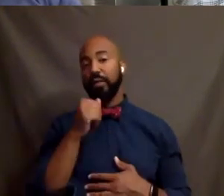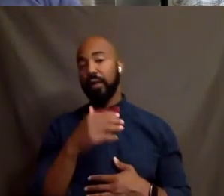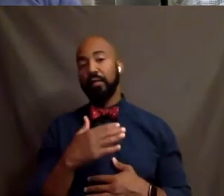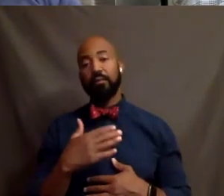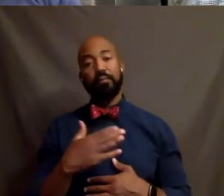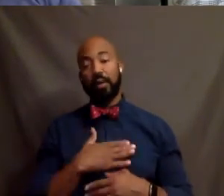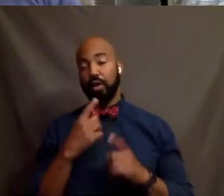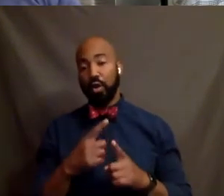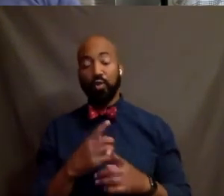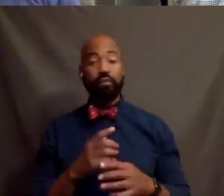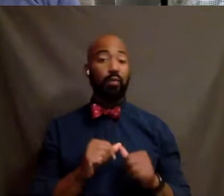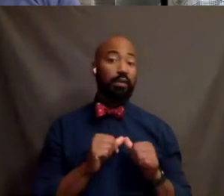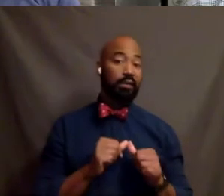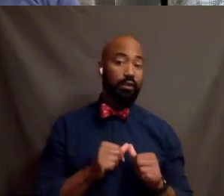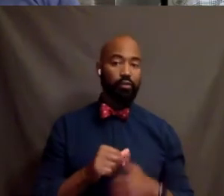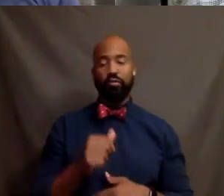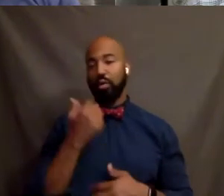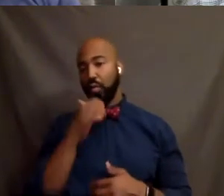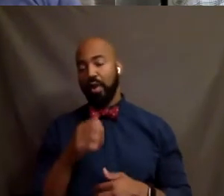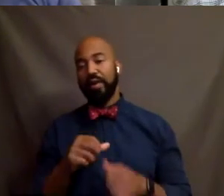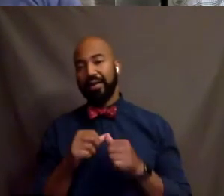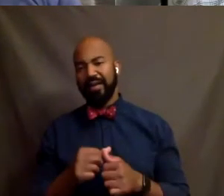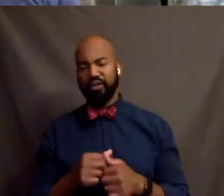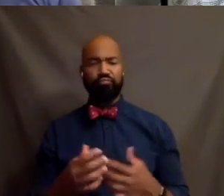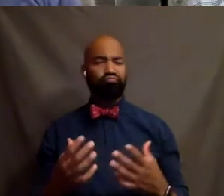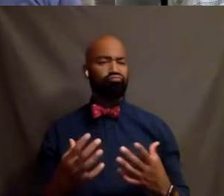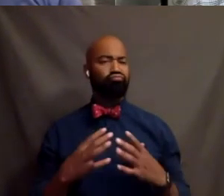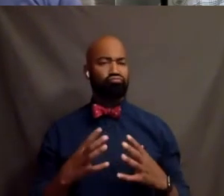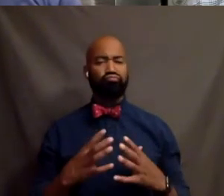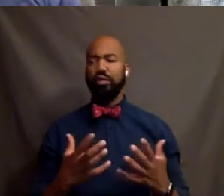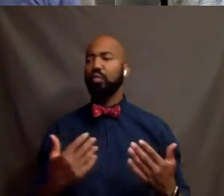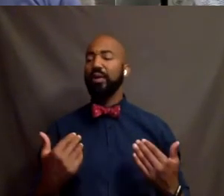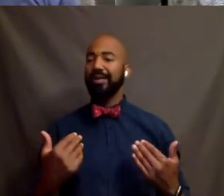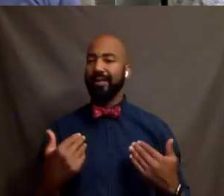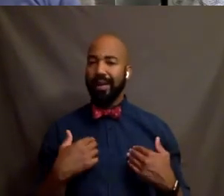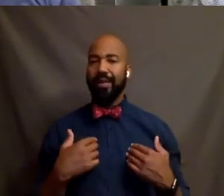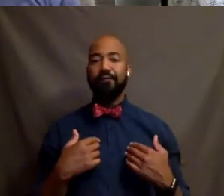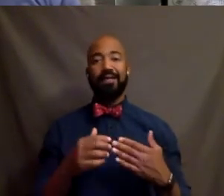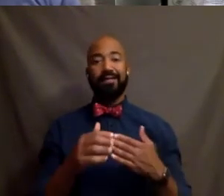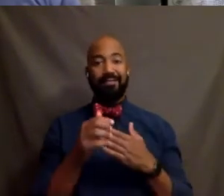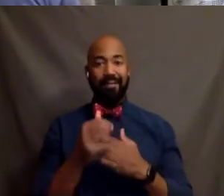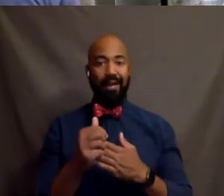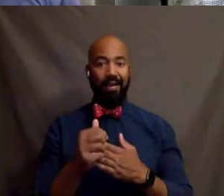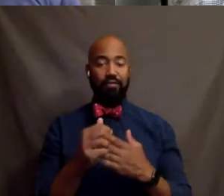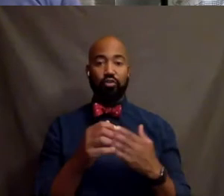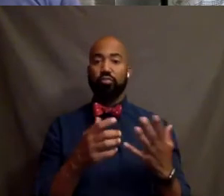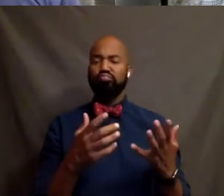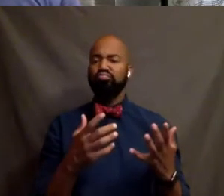so, nothing is set in stone. And we have guidelines to guide us, this is not a recipe at all,